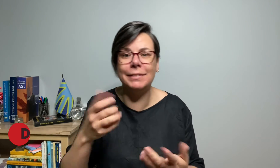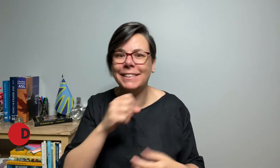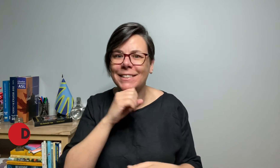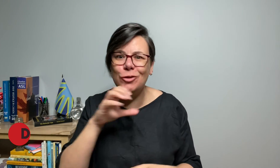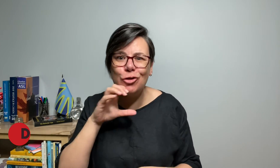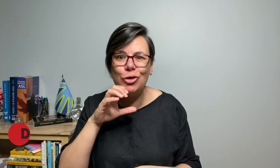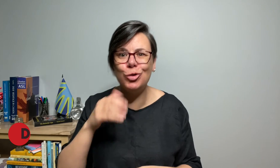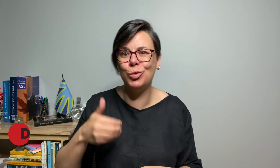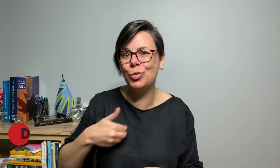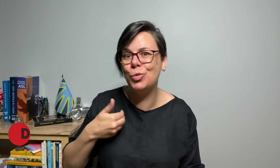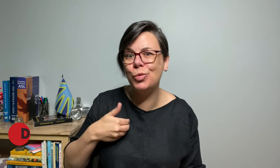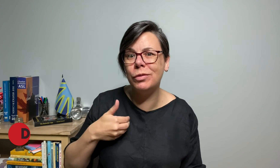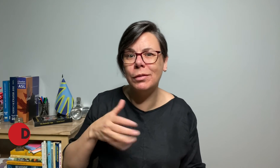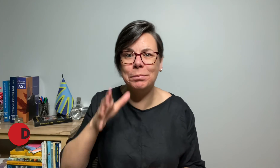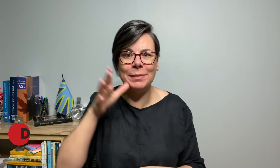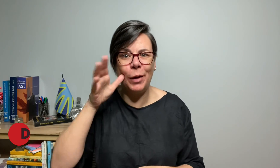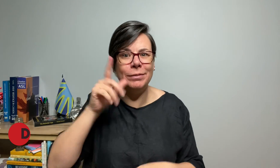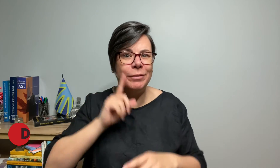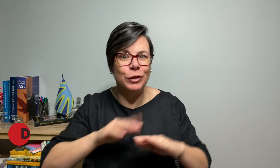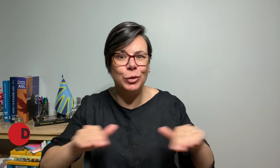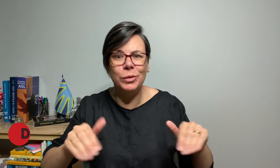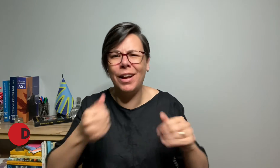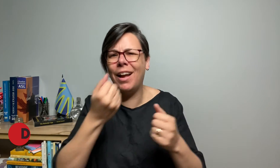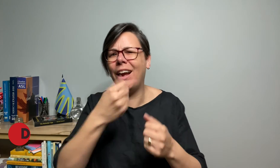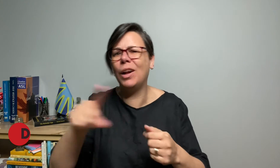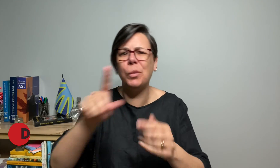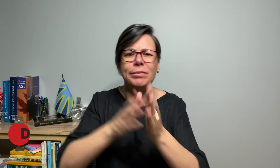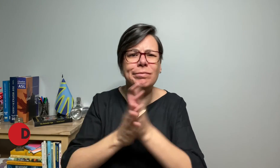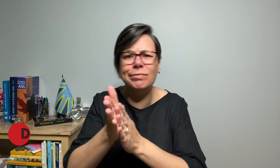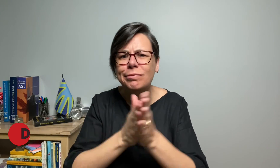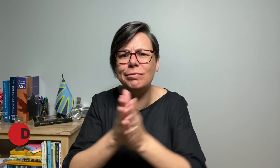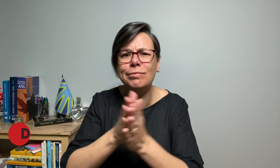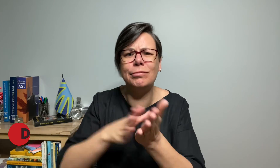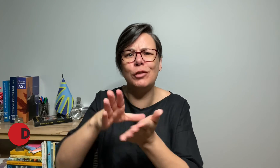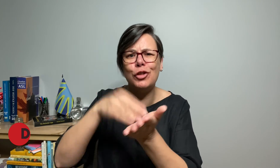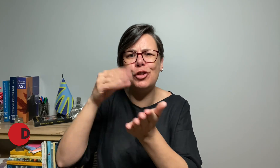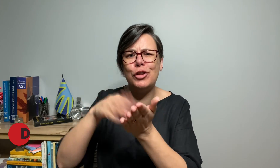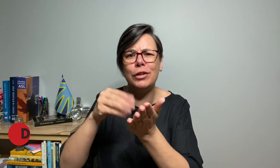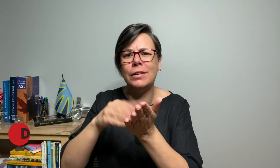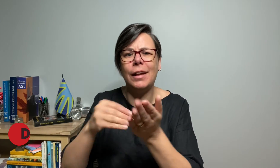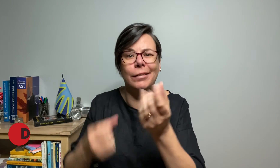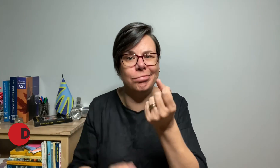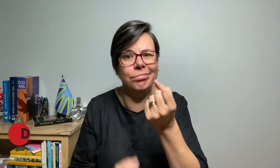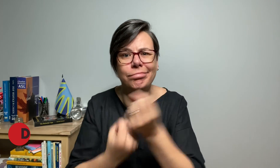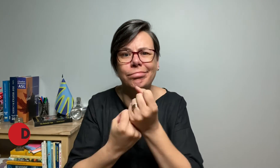parents, and anyone interested in learning about and supporting